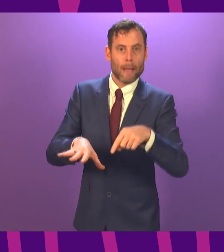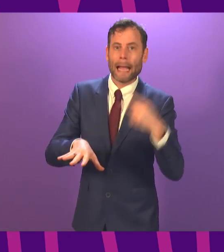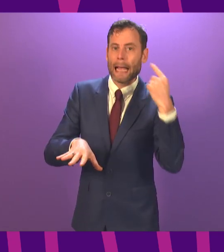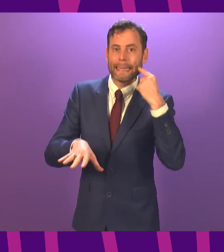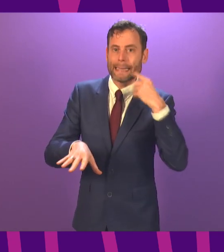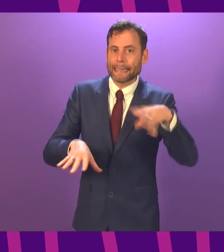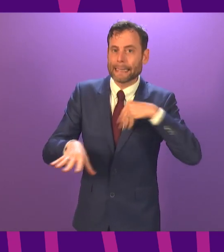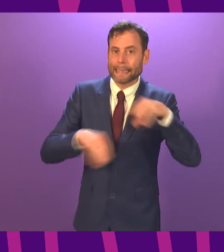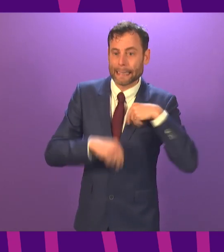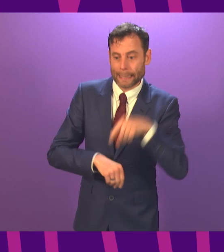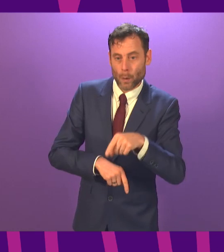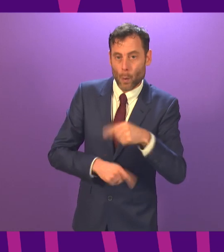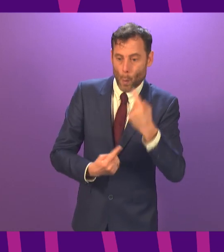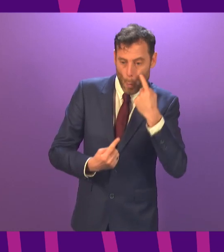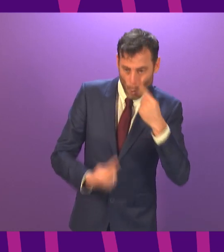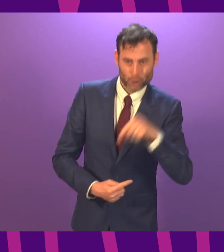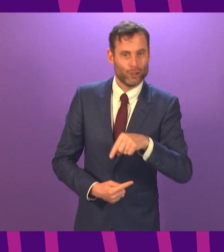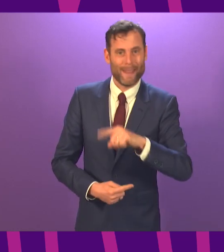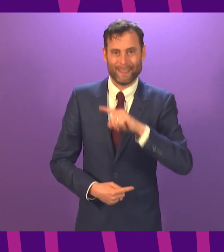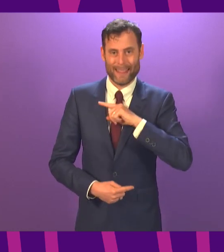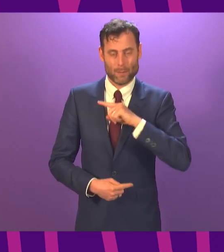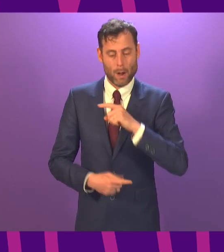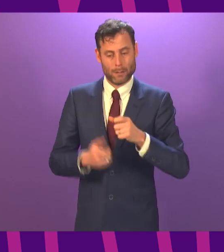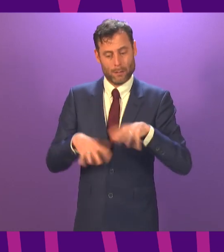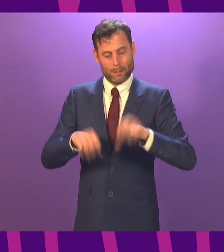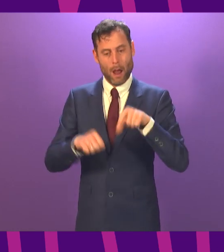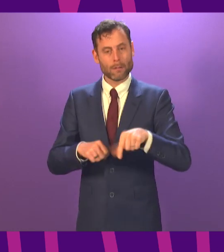That is why, unfortunately, we are imposing such tough restrictions from boxing day onwards.